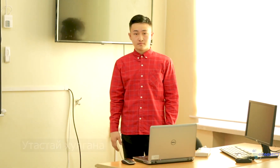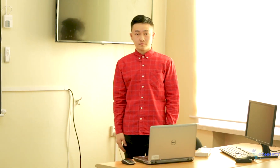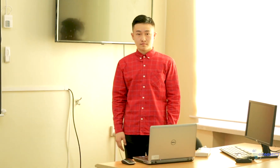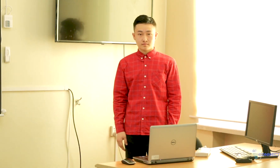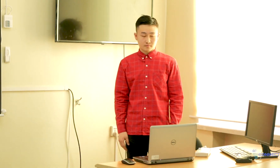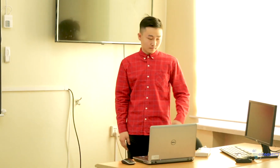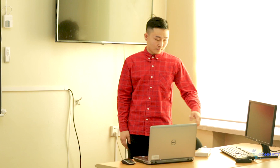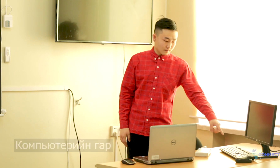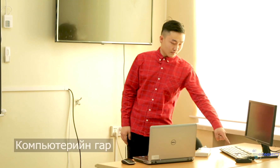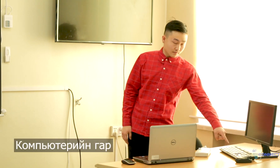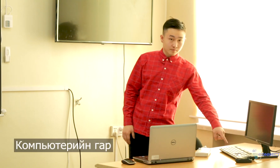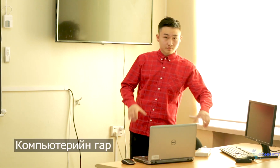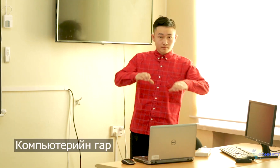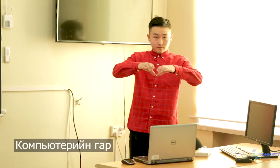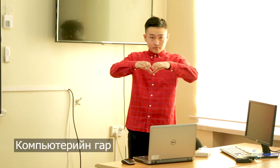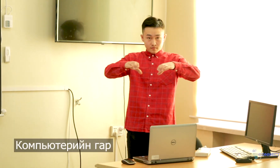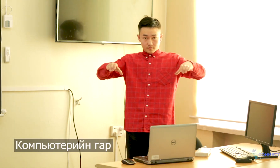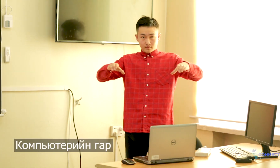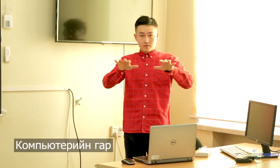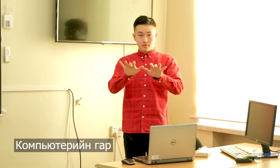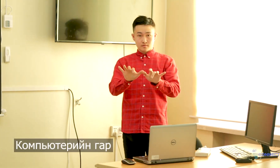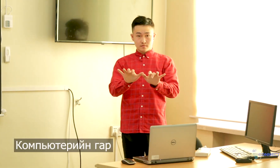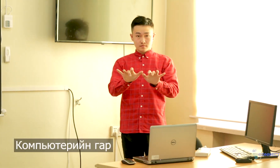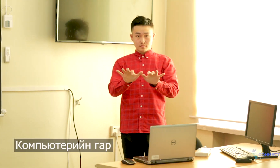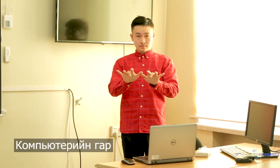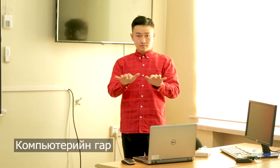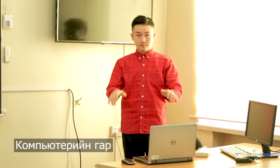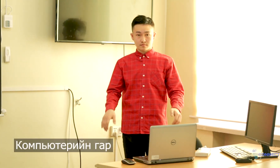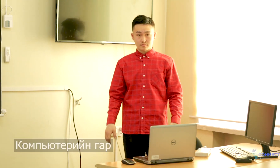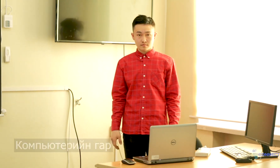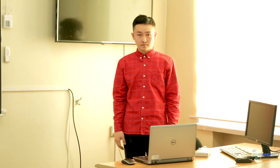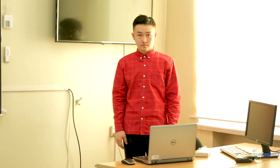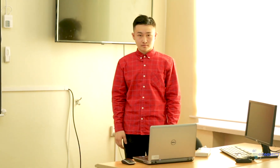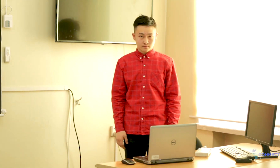computer keyboard